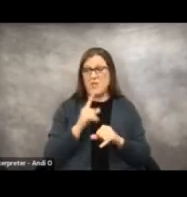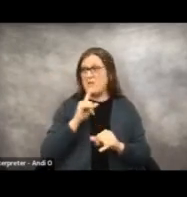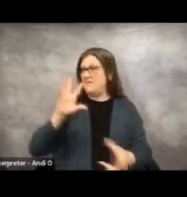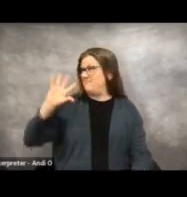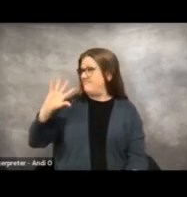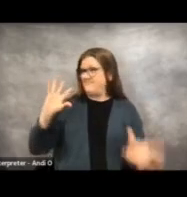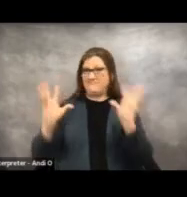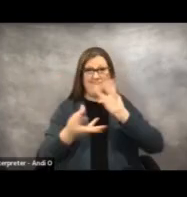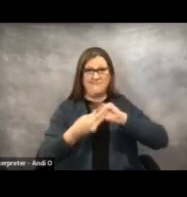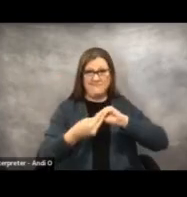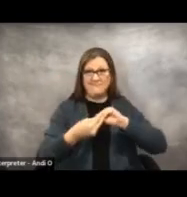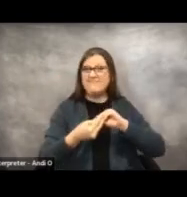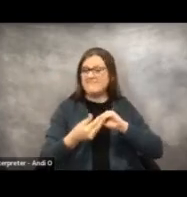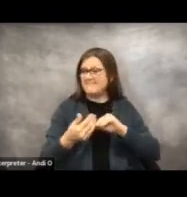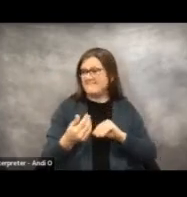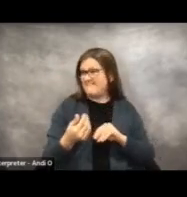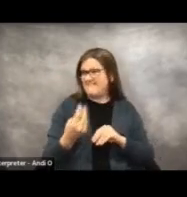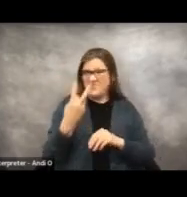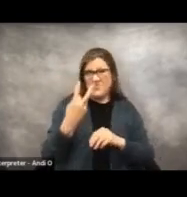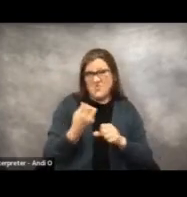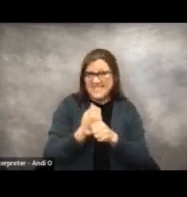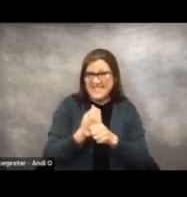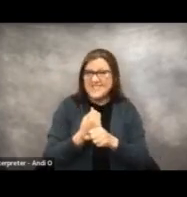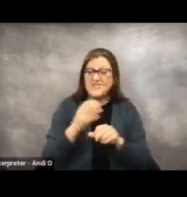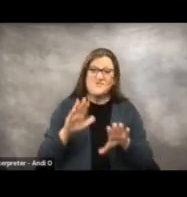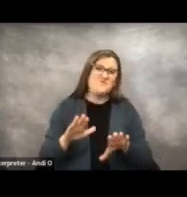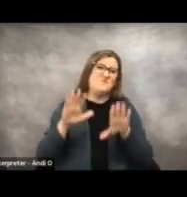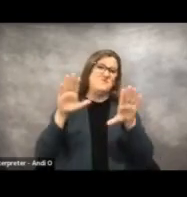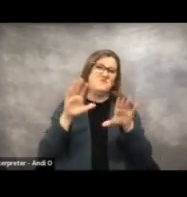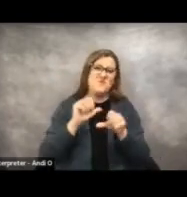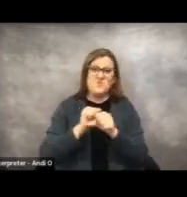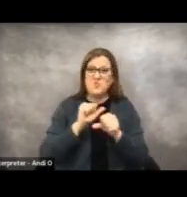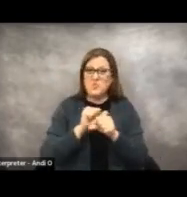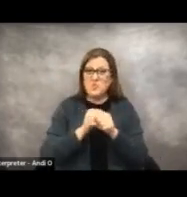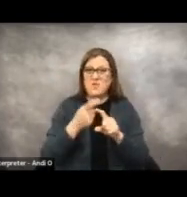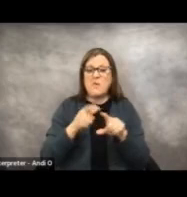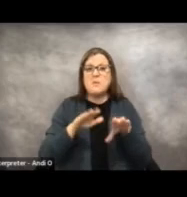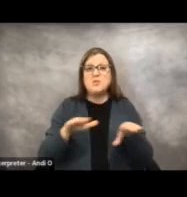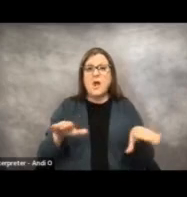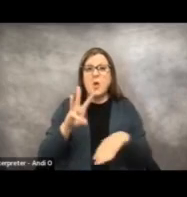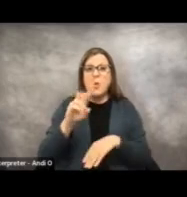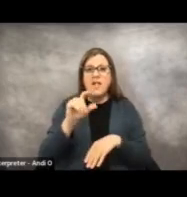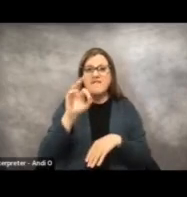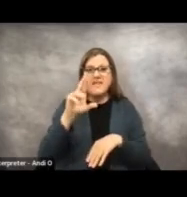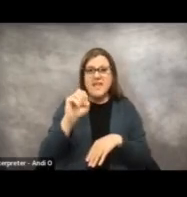of really a couple of years of great work by the Child Welfare Committee of the workgroup,